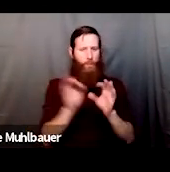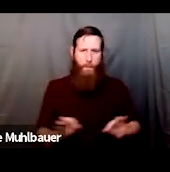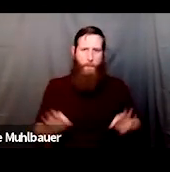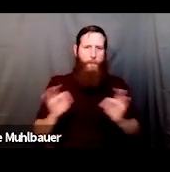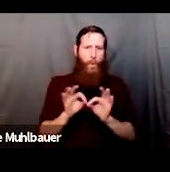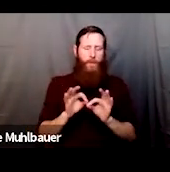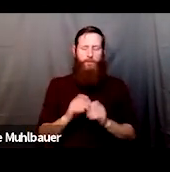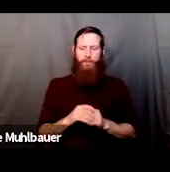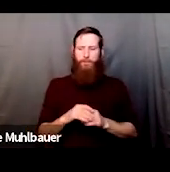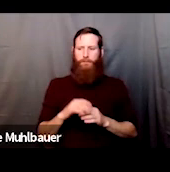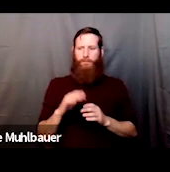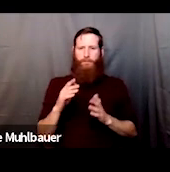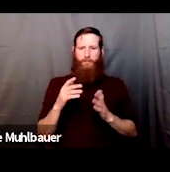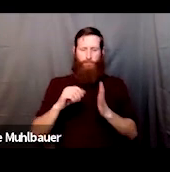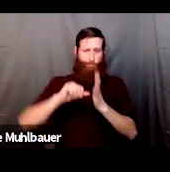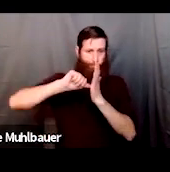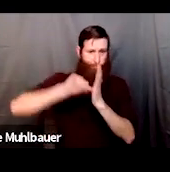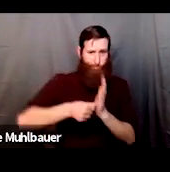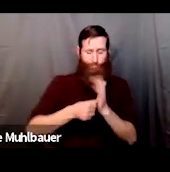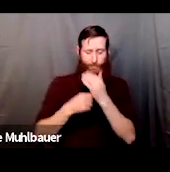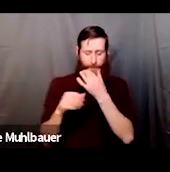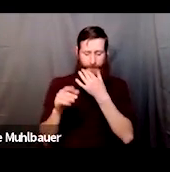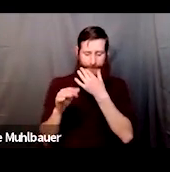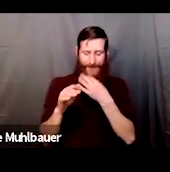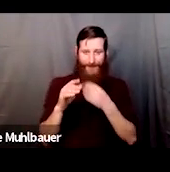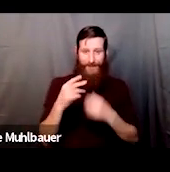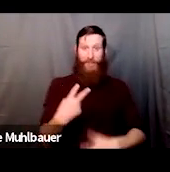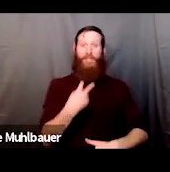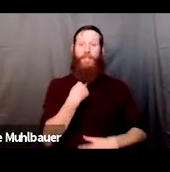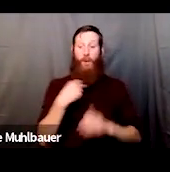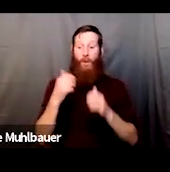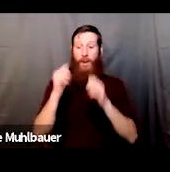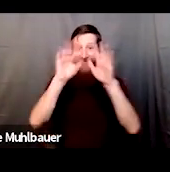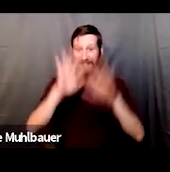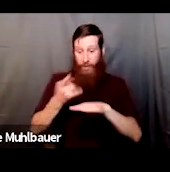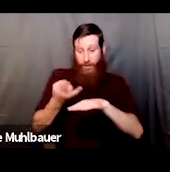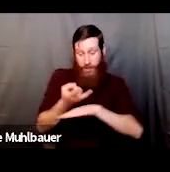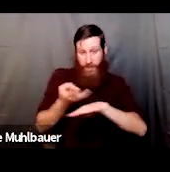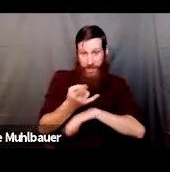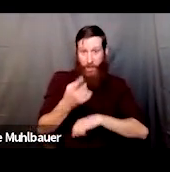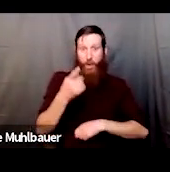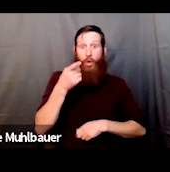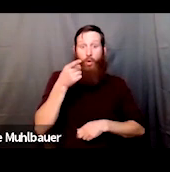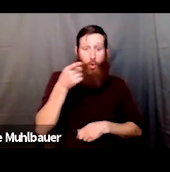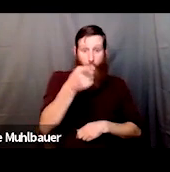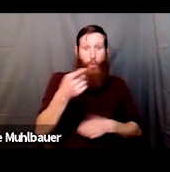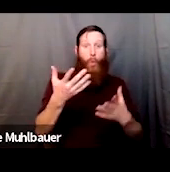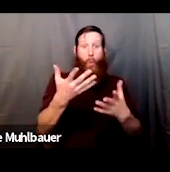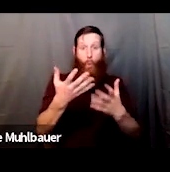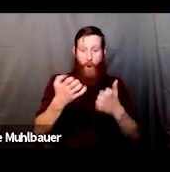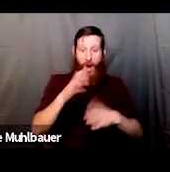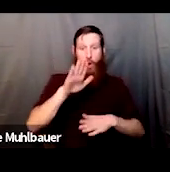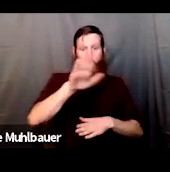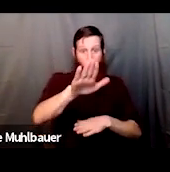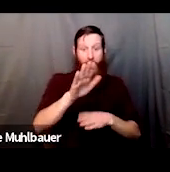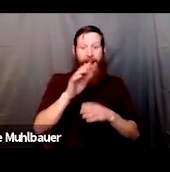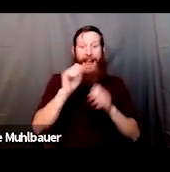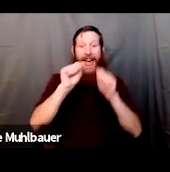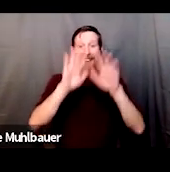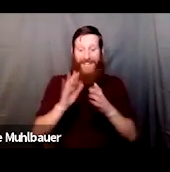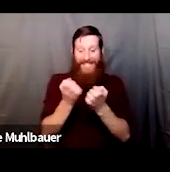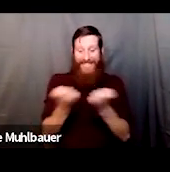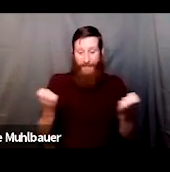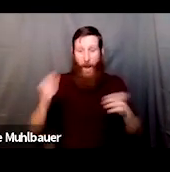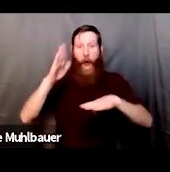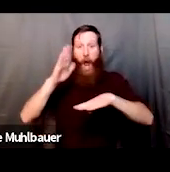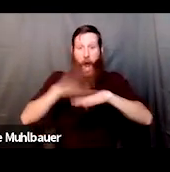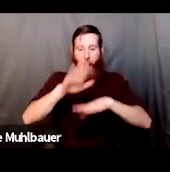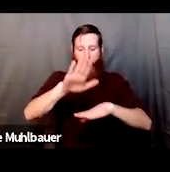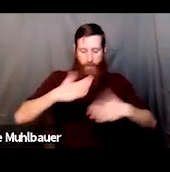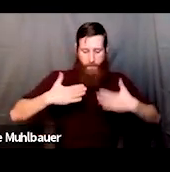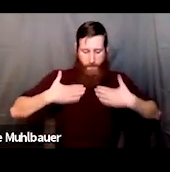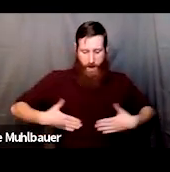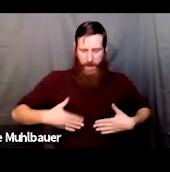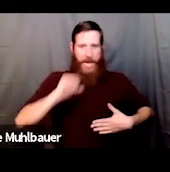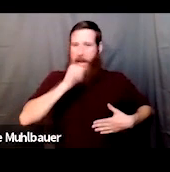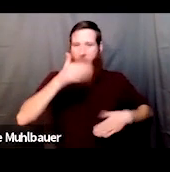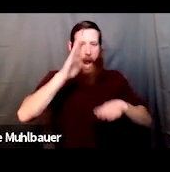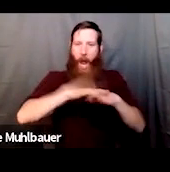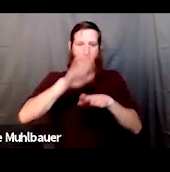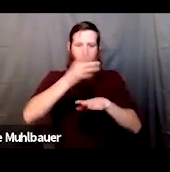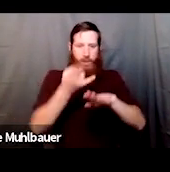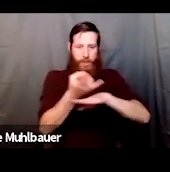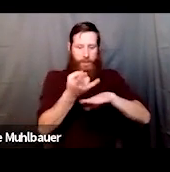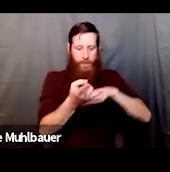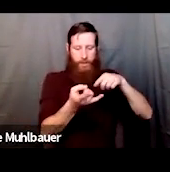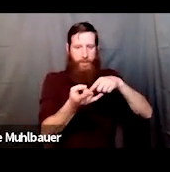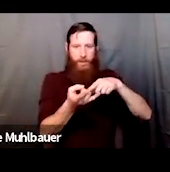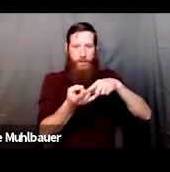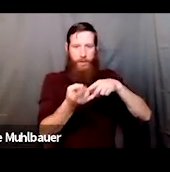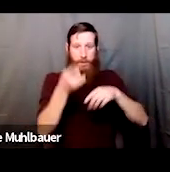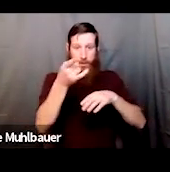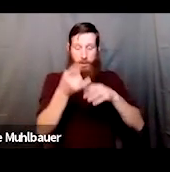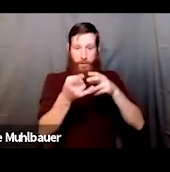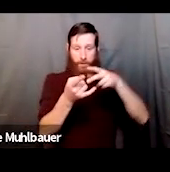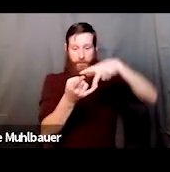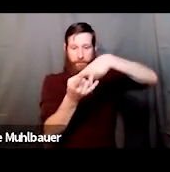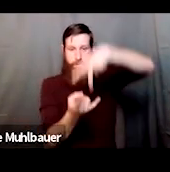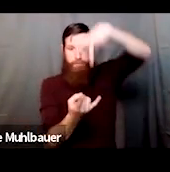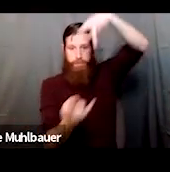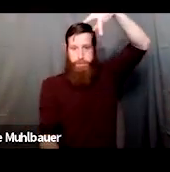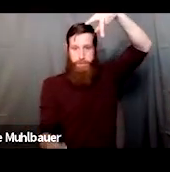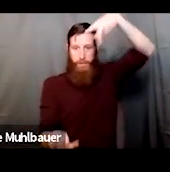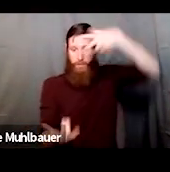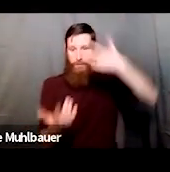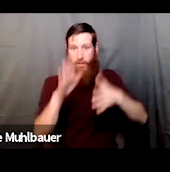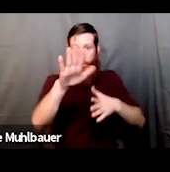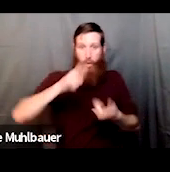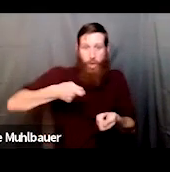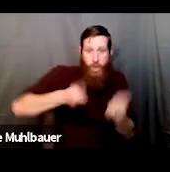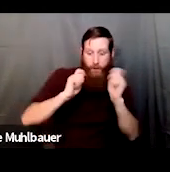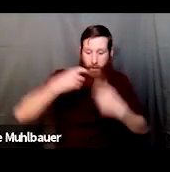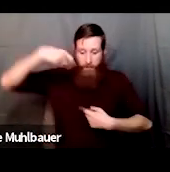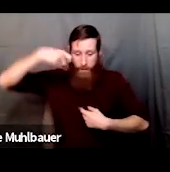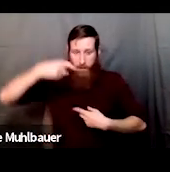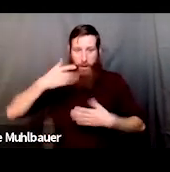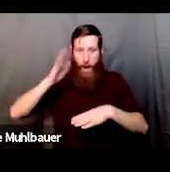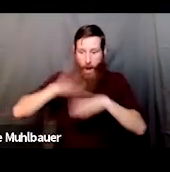Being caught in an avalanche from a sledders perspective is that you definitely want your gear on your person not on your sled. It does you no good to get buried in an avalanche is your beacon was tucked into a backpack attached to the sled as opposed to actually on your body.